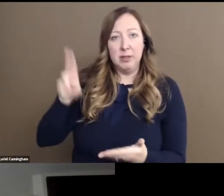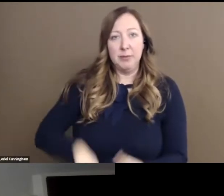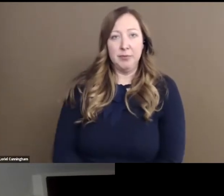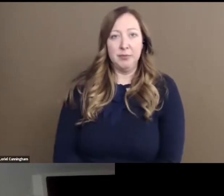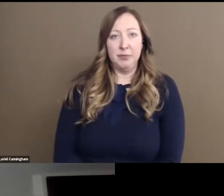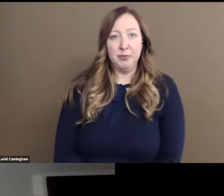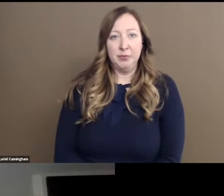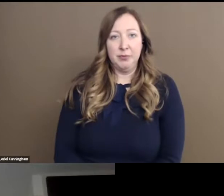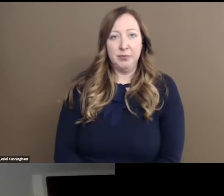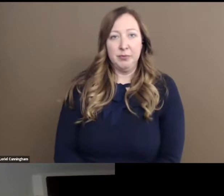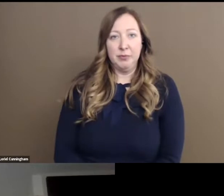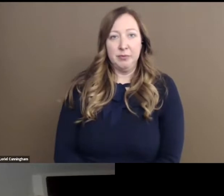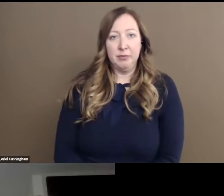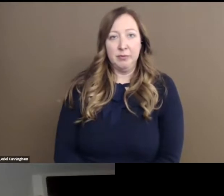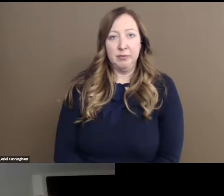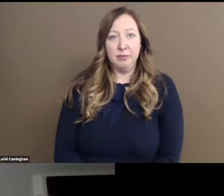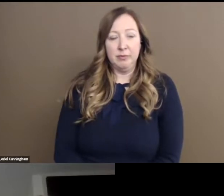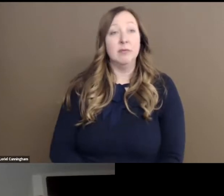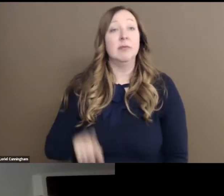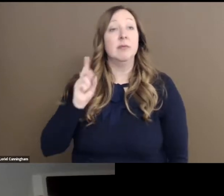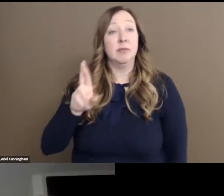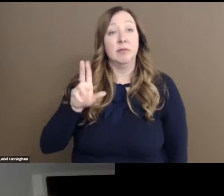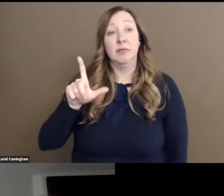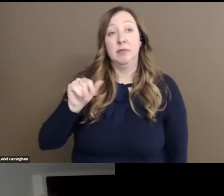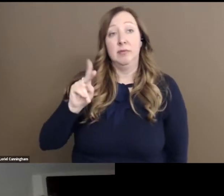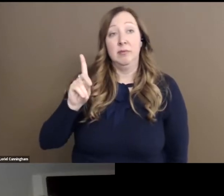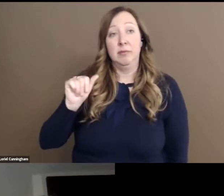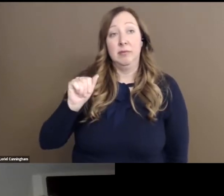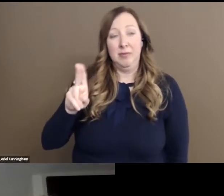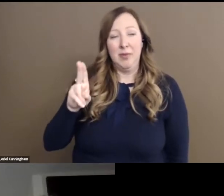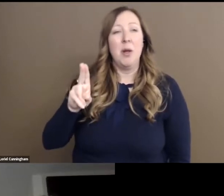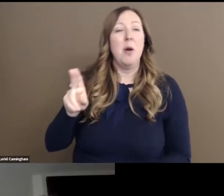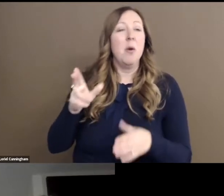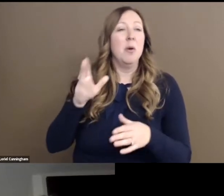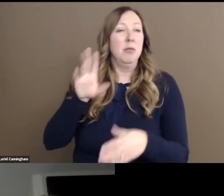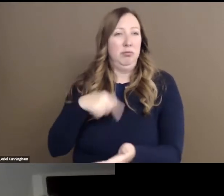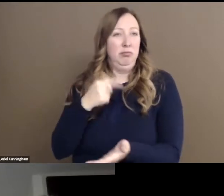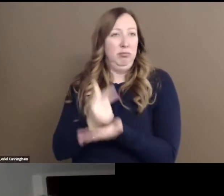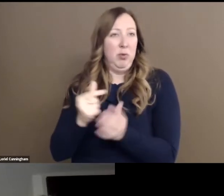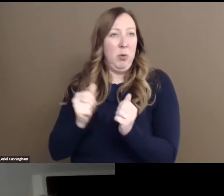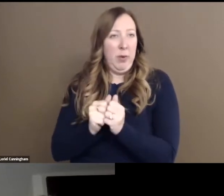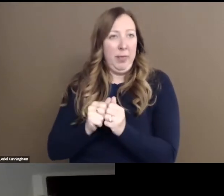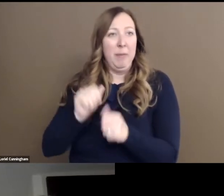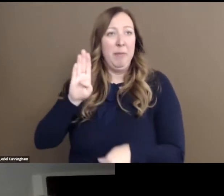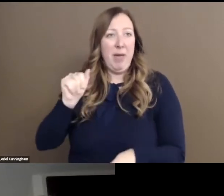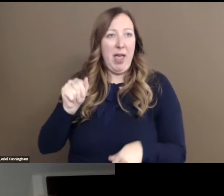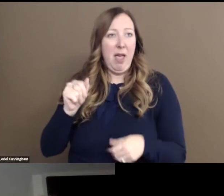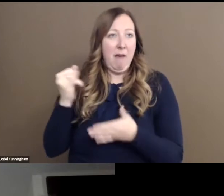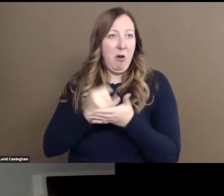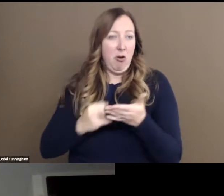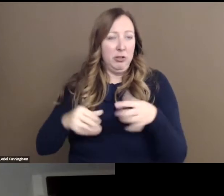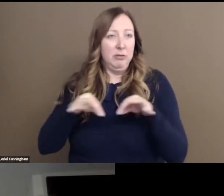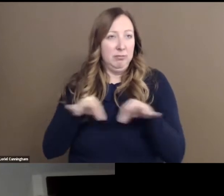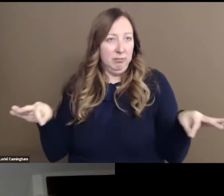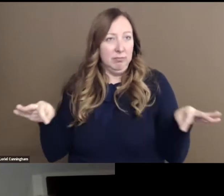dr landau received her bachelor of arts degree in sociology